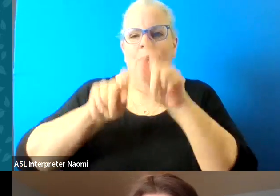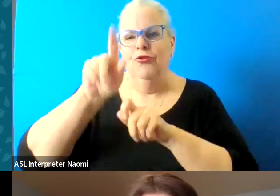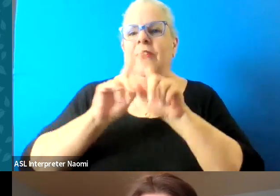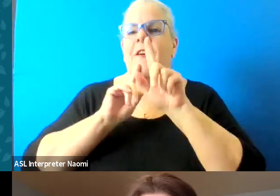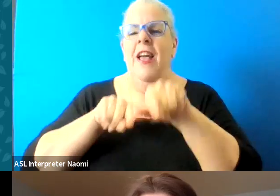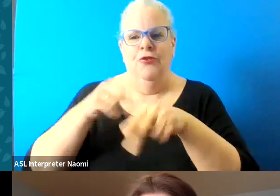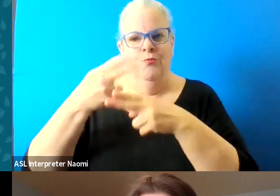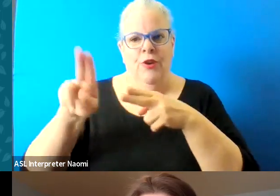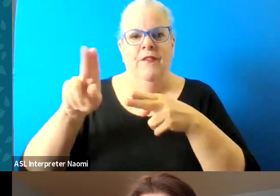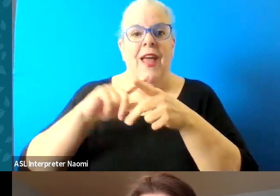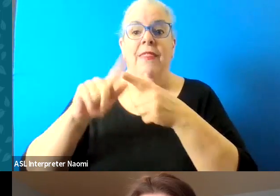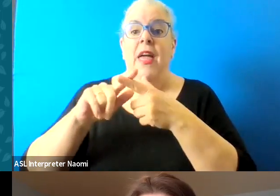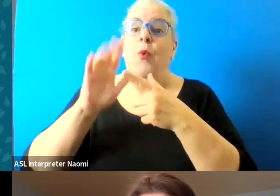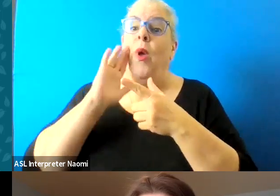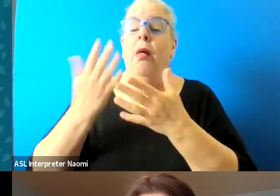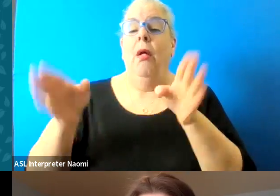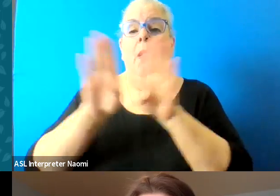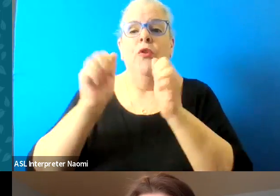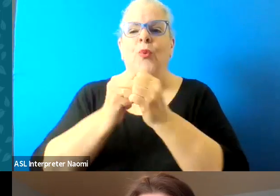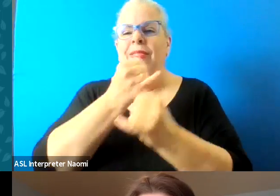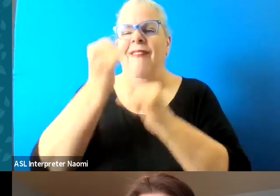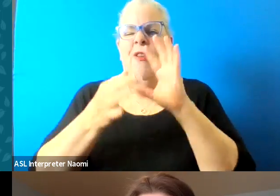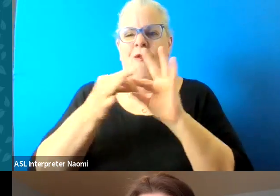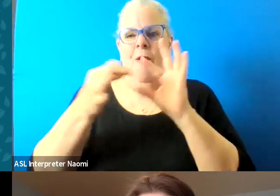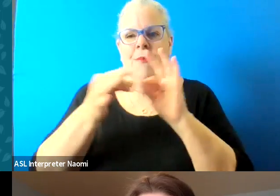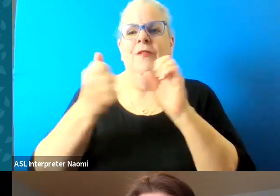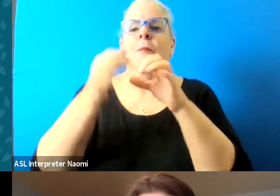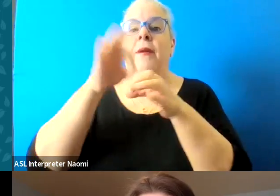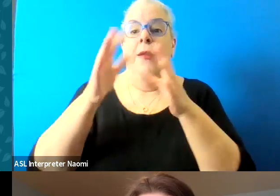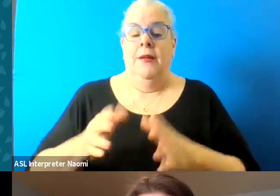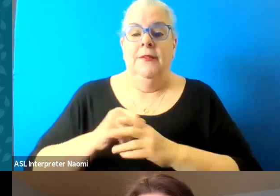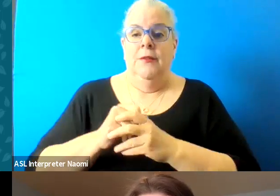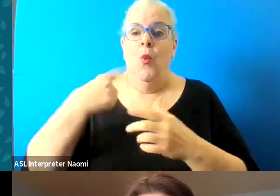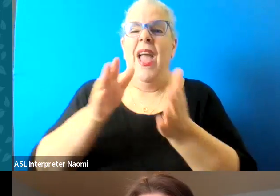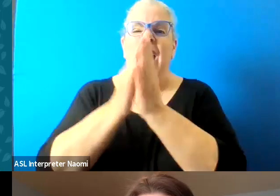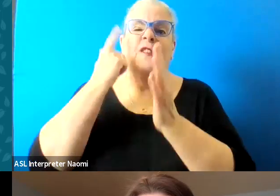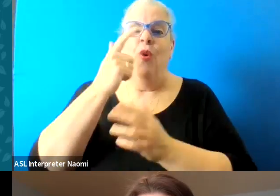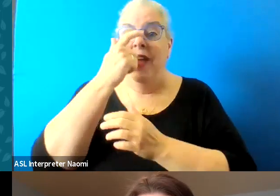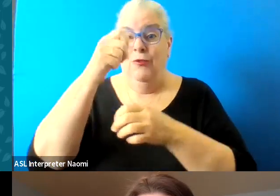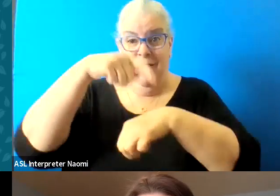And close with any final comments from the candidates. We ask in the interest of time that the introductions